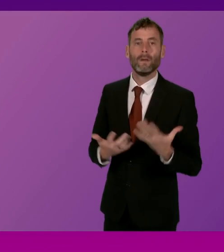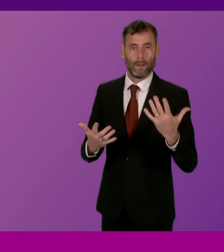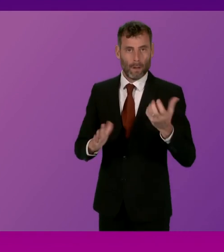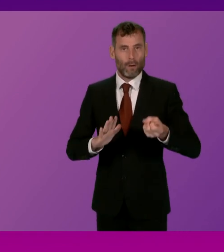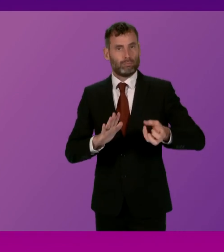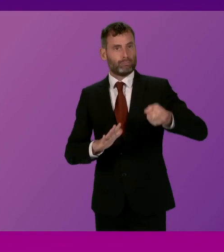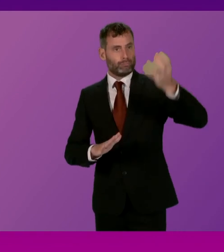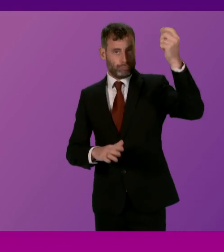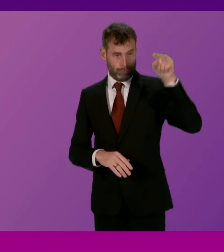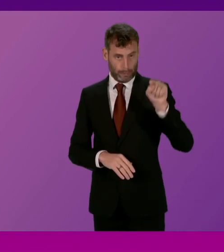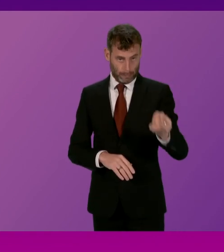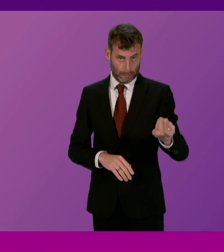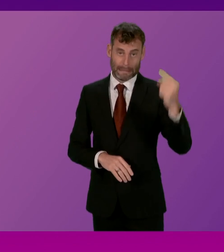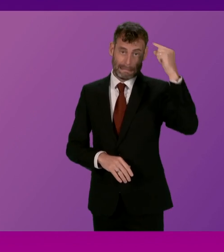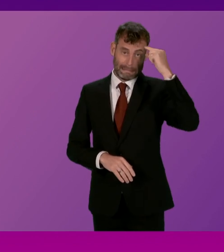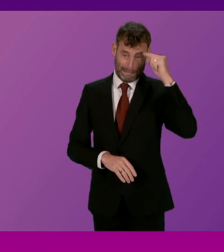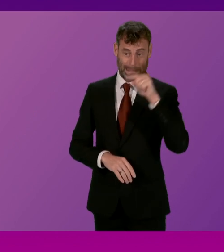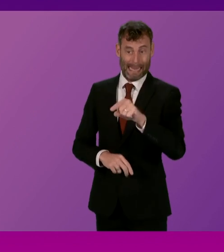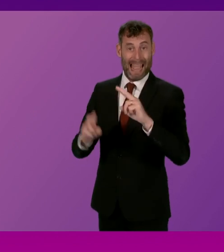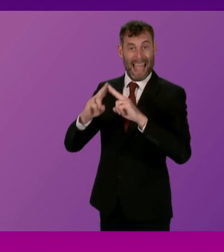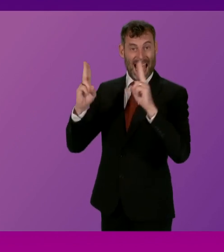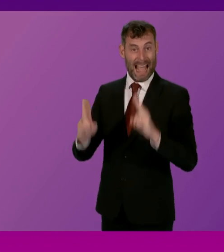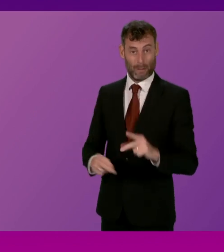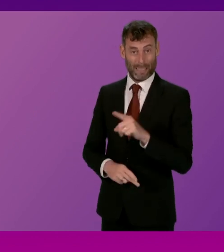Decarbonisation of our housing stock is critical to Scotland meeting its ambitious net zero